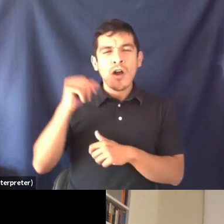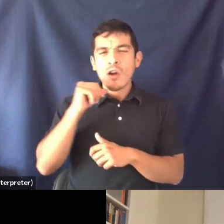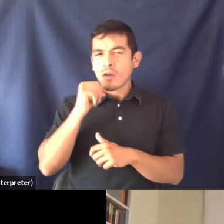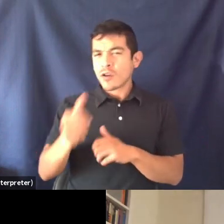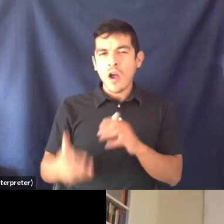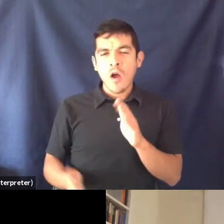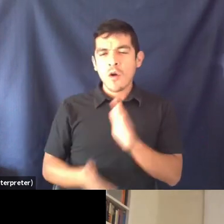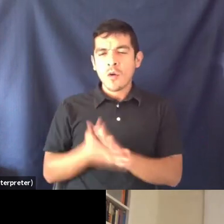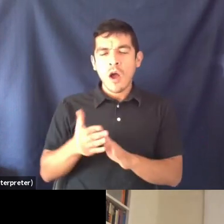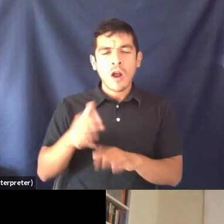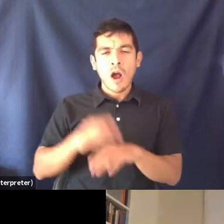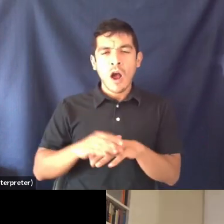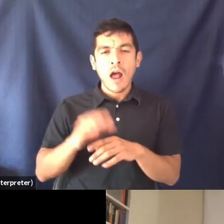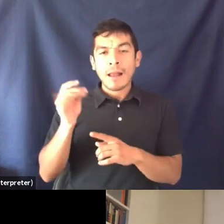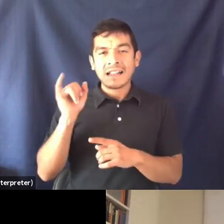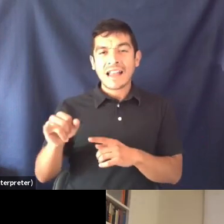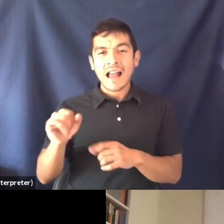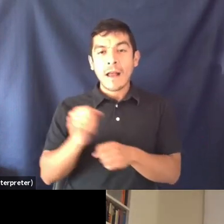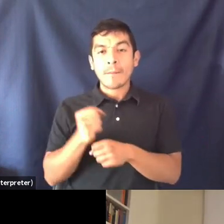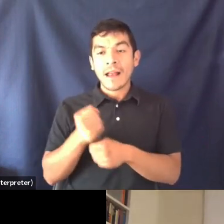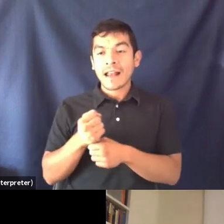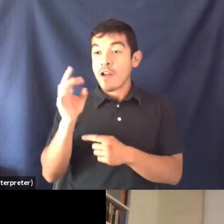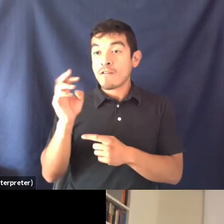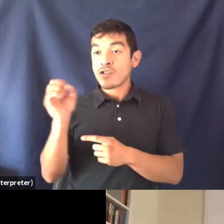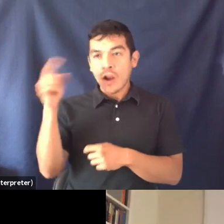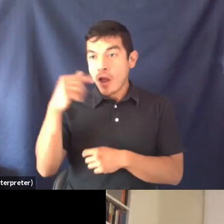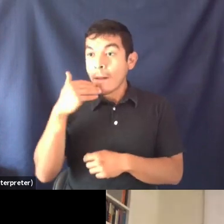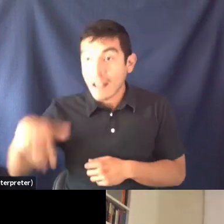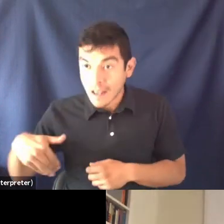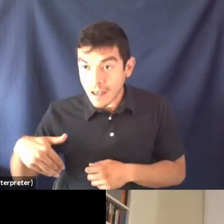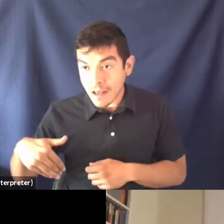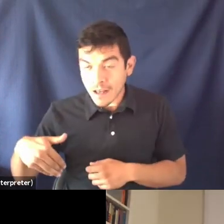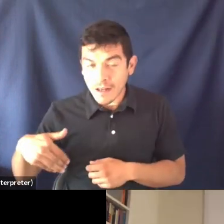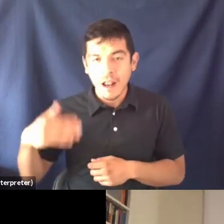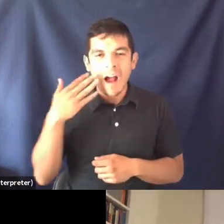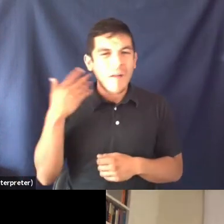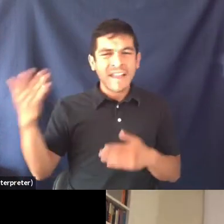or demonized refugees 'cause they didn't know how that would play to the right or the left.